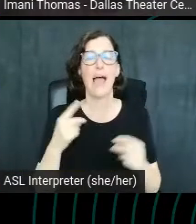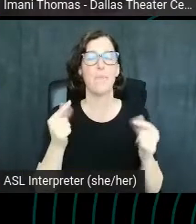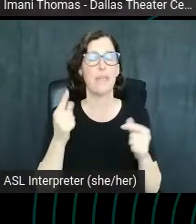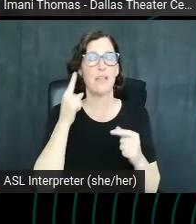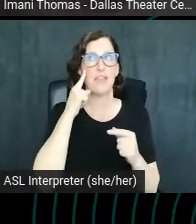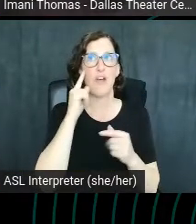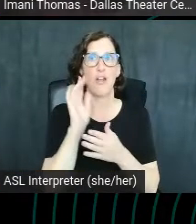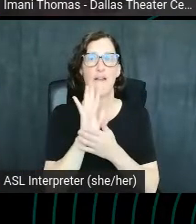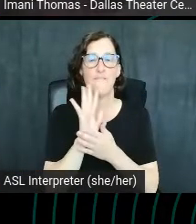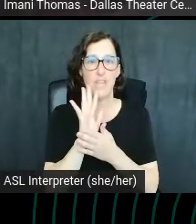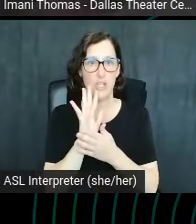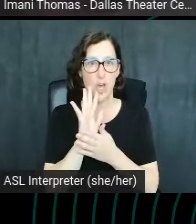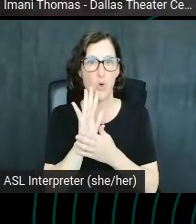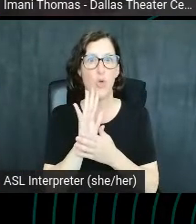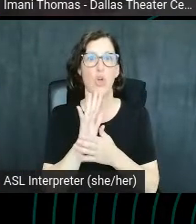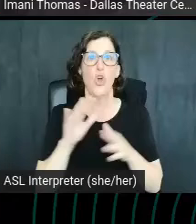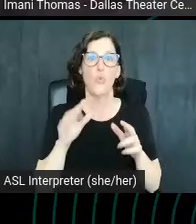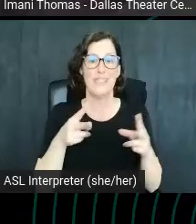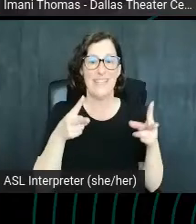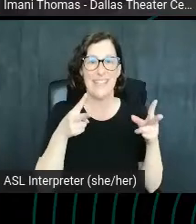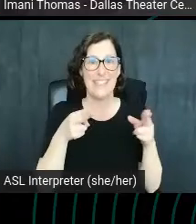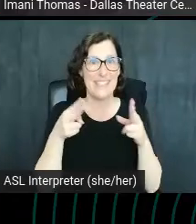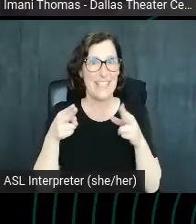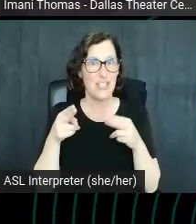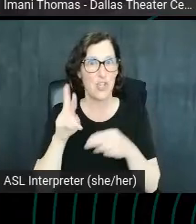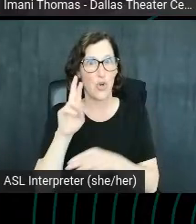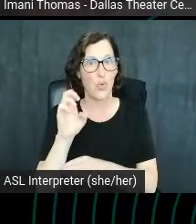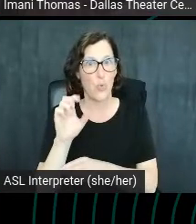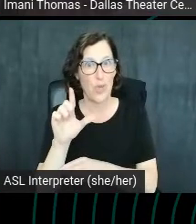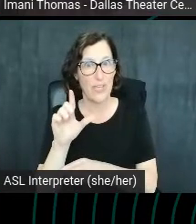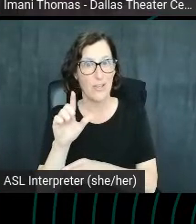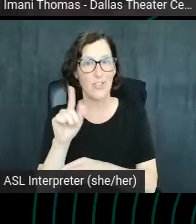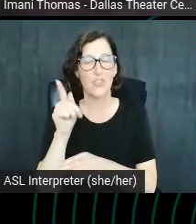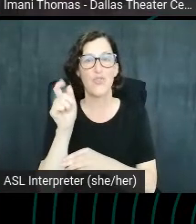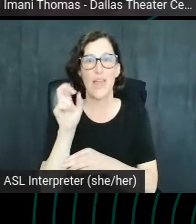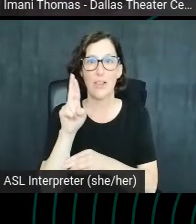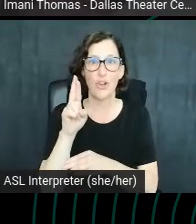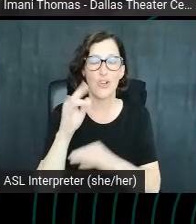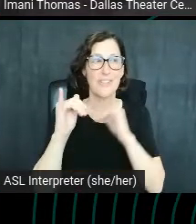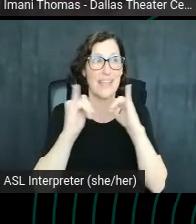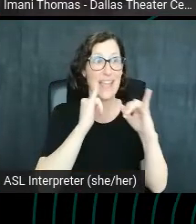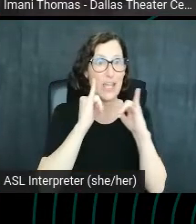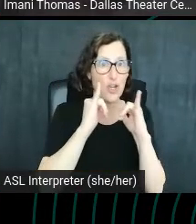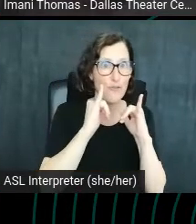We did sizzle reels, or trailers, and interviews with directors and artists, but how much deeper can we go?